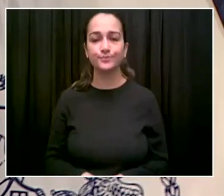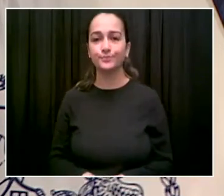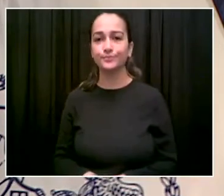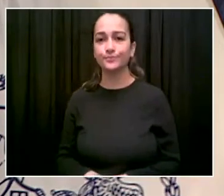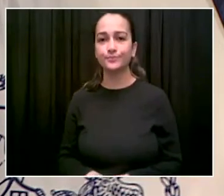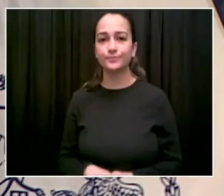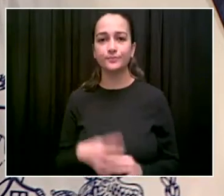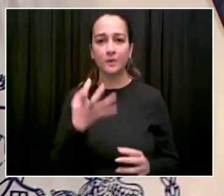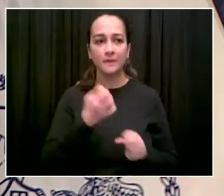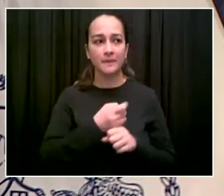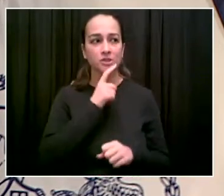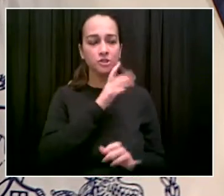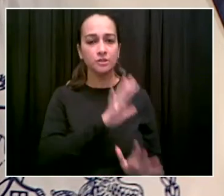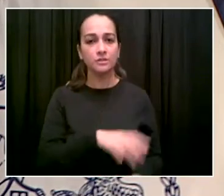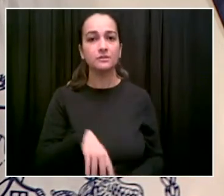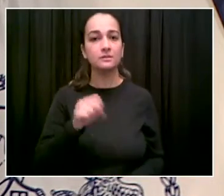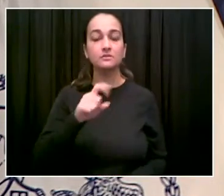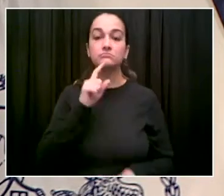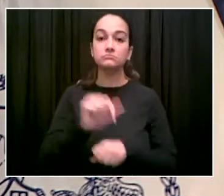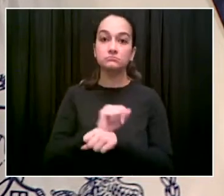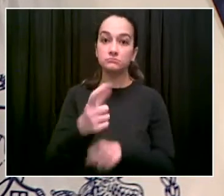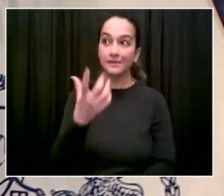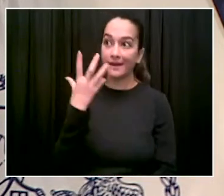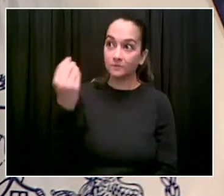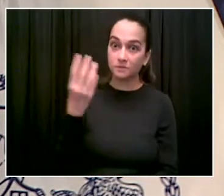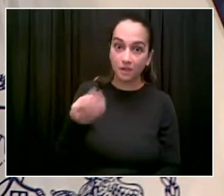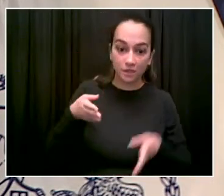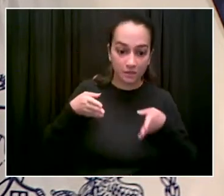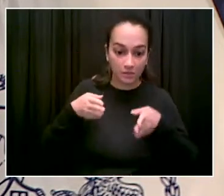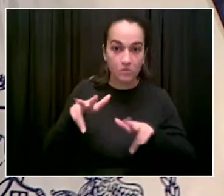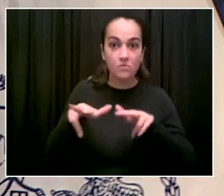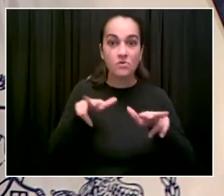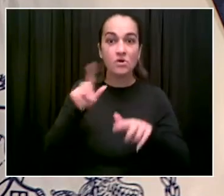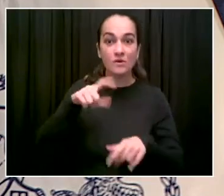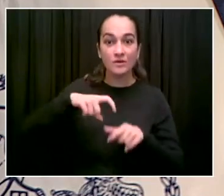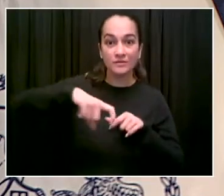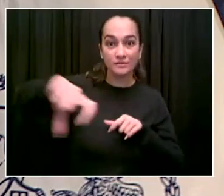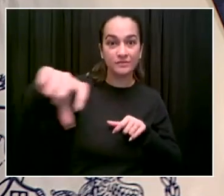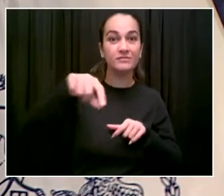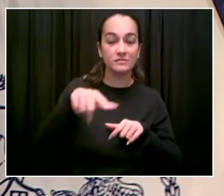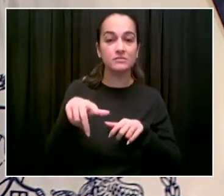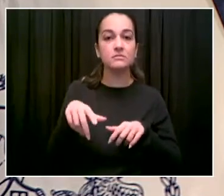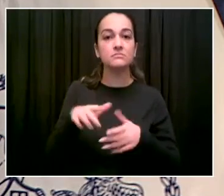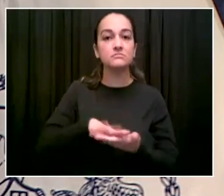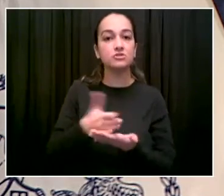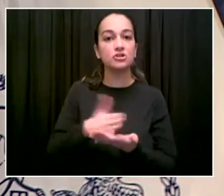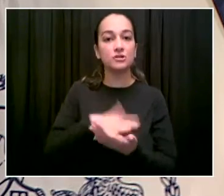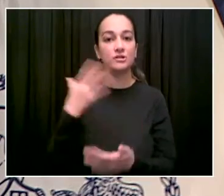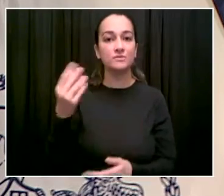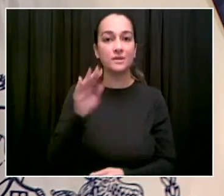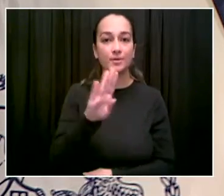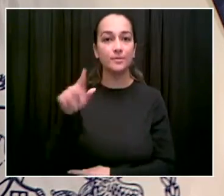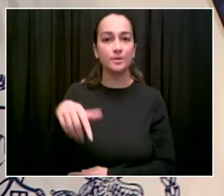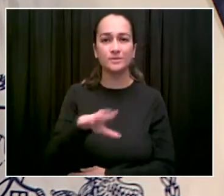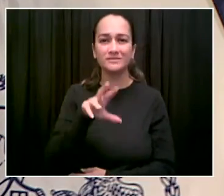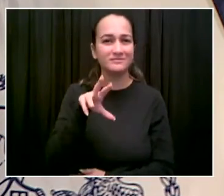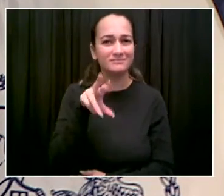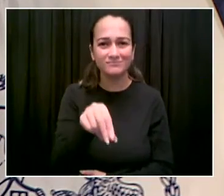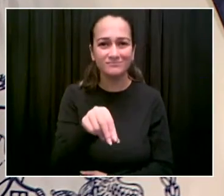COMMUNITY MEMBERS SAYING THAT IS T NO SOMETHING WE CAN HAVE GIVEN EVERYTHING ELSE. THERE BEEN MONTHS OF PLANNING AND COLLABORATION WITH THE